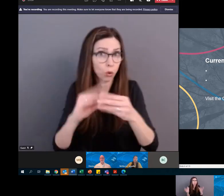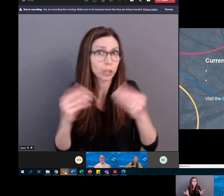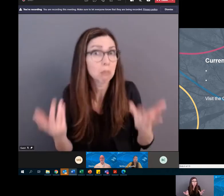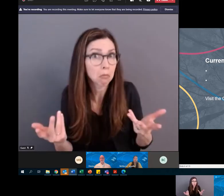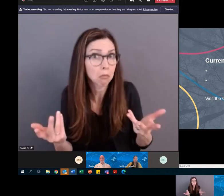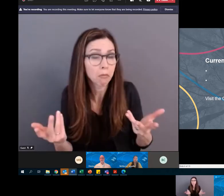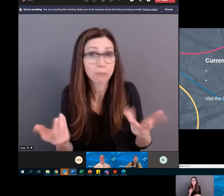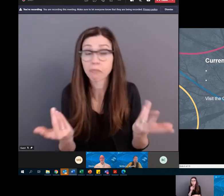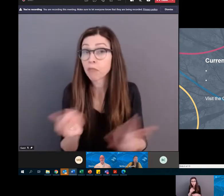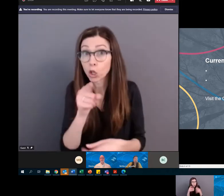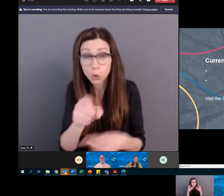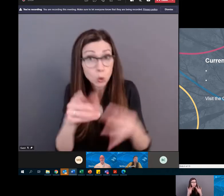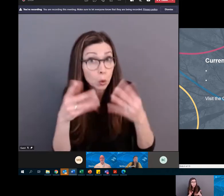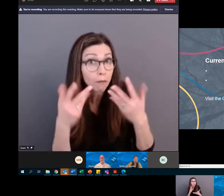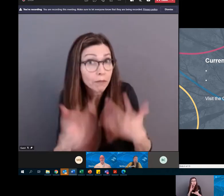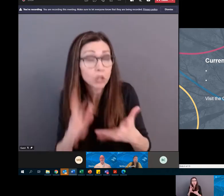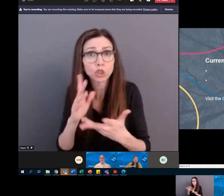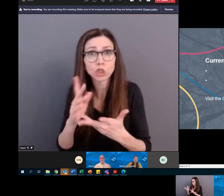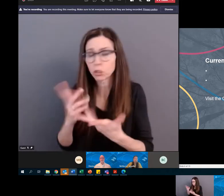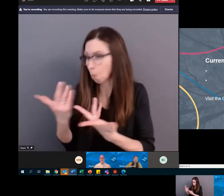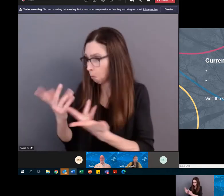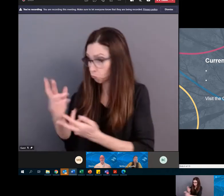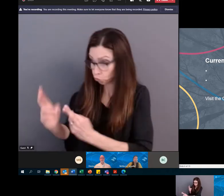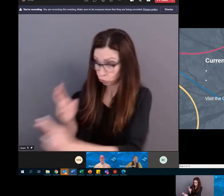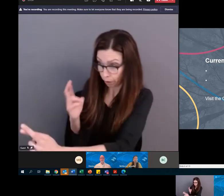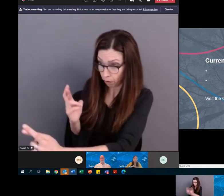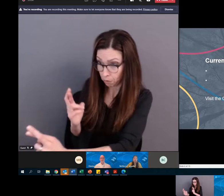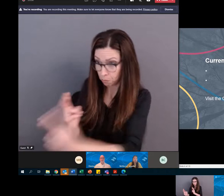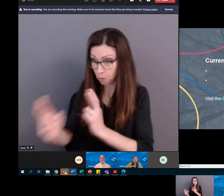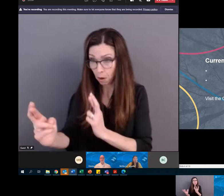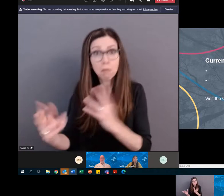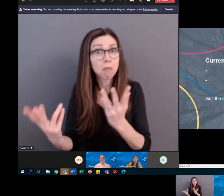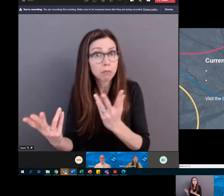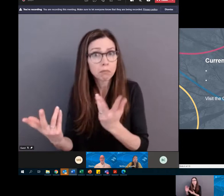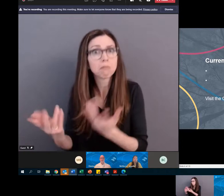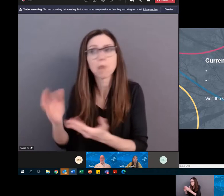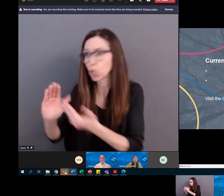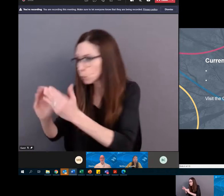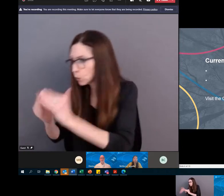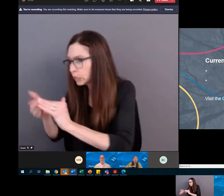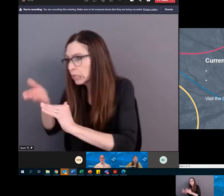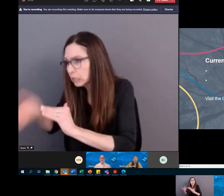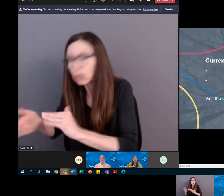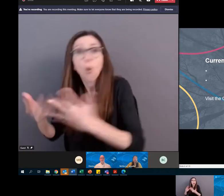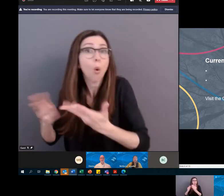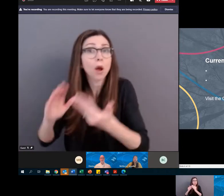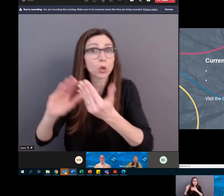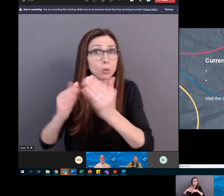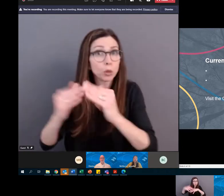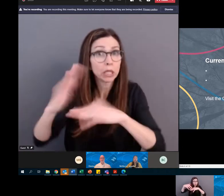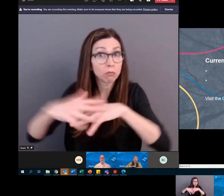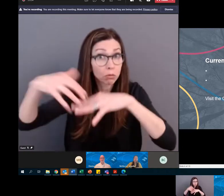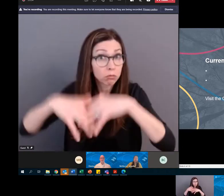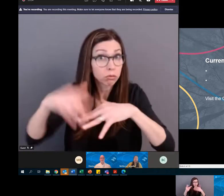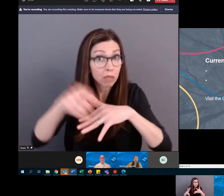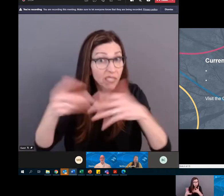efforts to engage with artists or other members of Indigenous or other affected cultural communities?